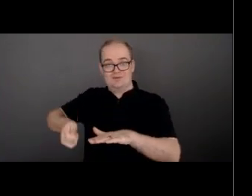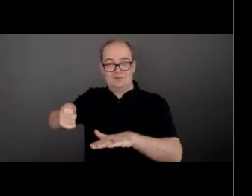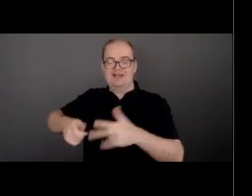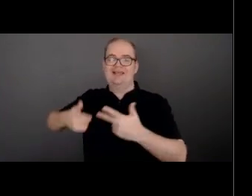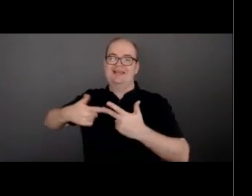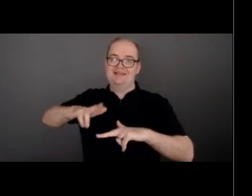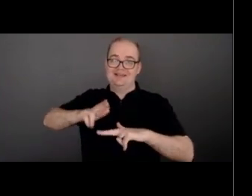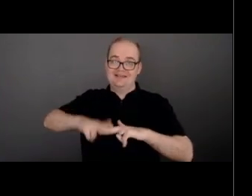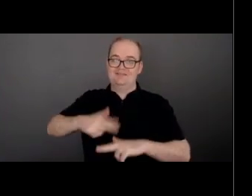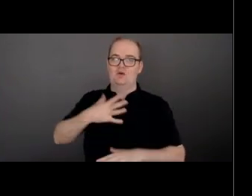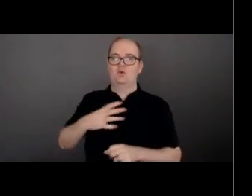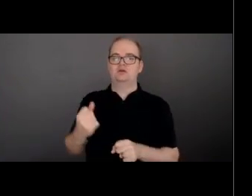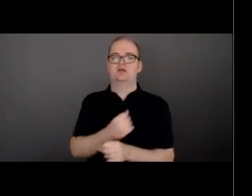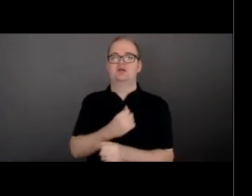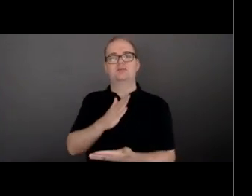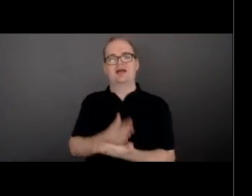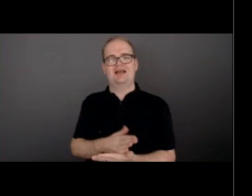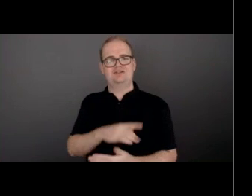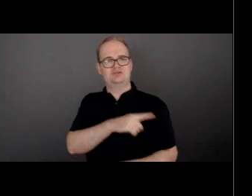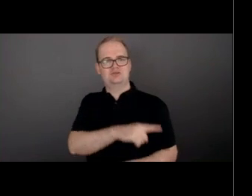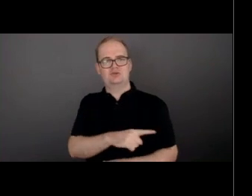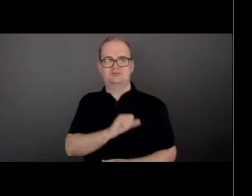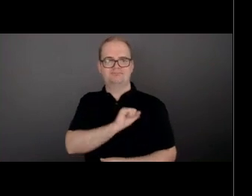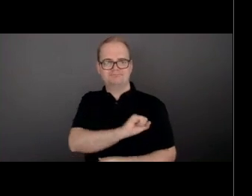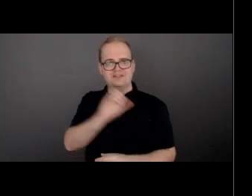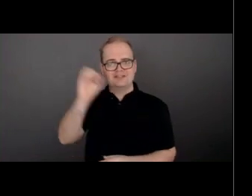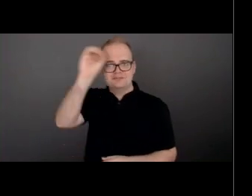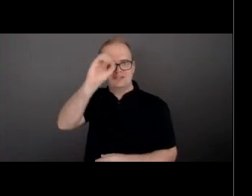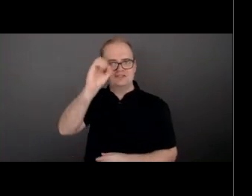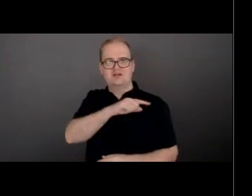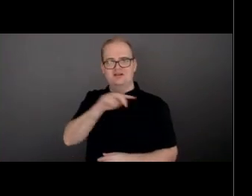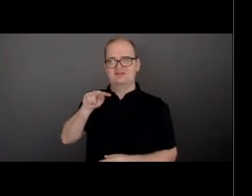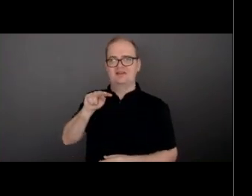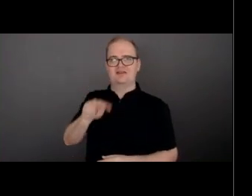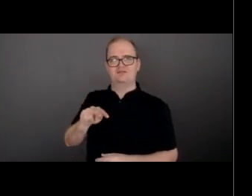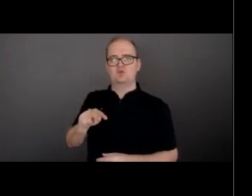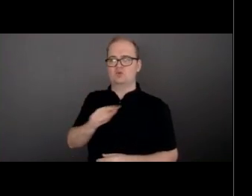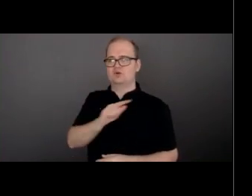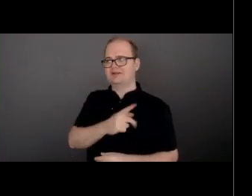they are having a voice in that process. So if the police have applied for the order but they think, "No, I actually need more